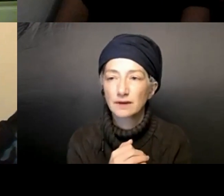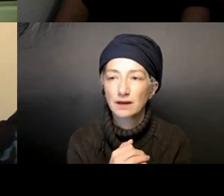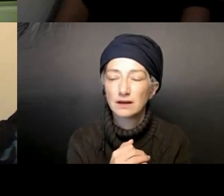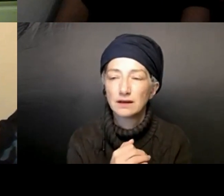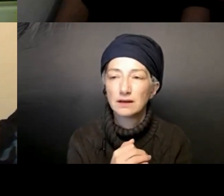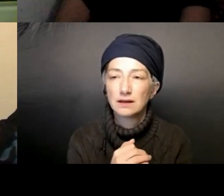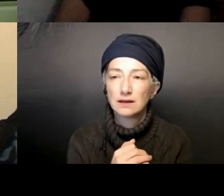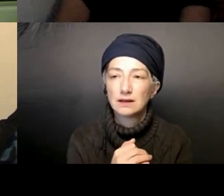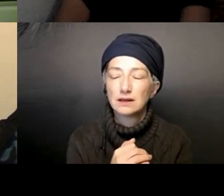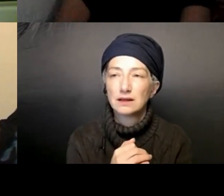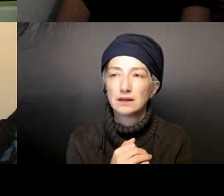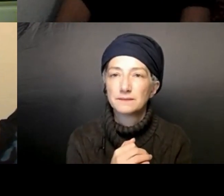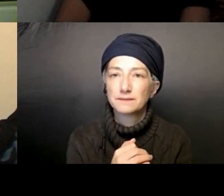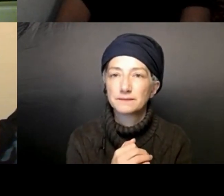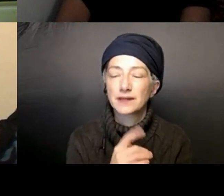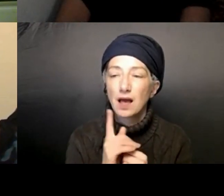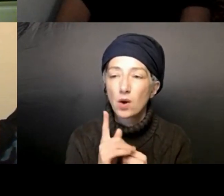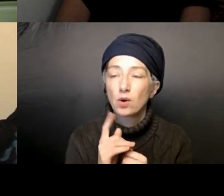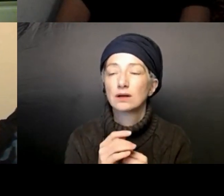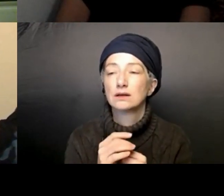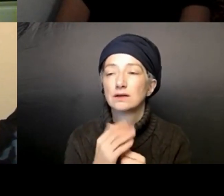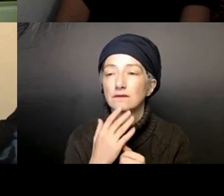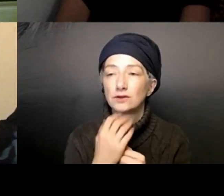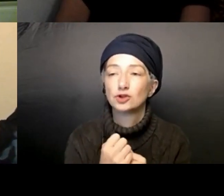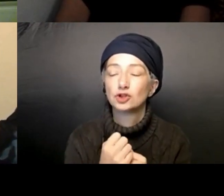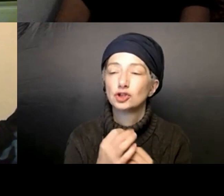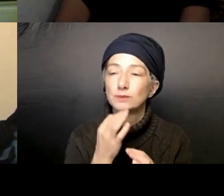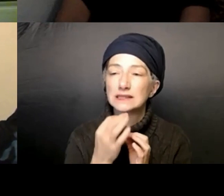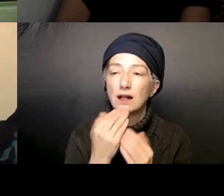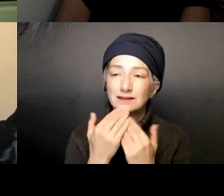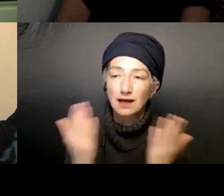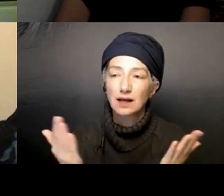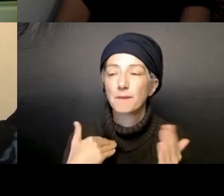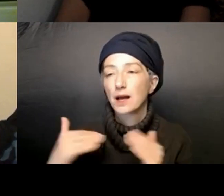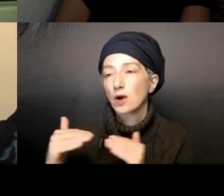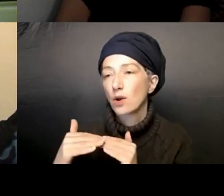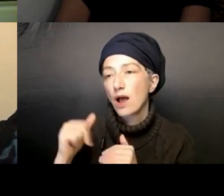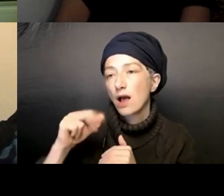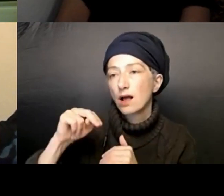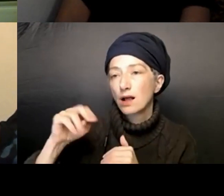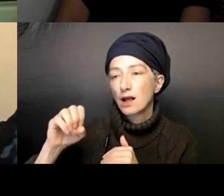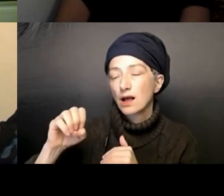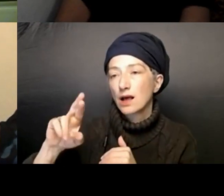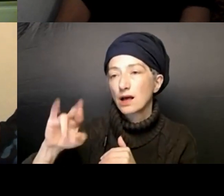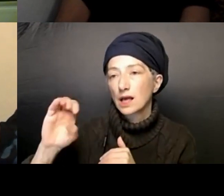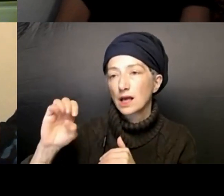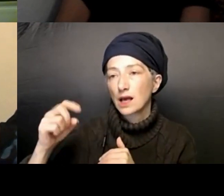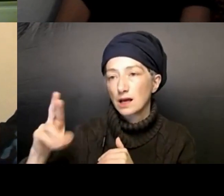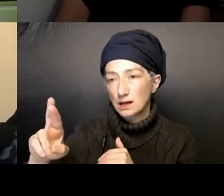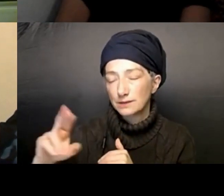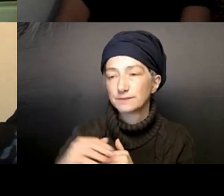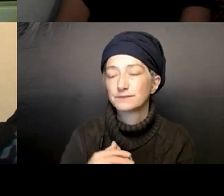I would like to give a very special shout out to my colleague Anne Rieger, who is the non-disabled person